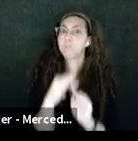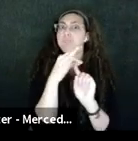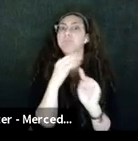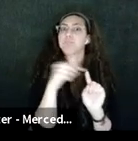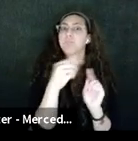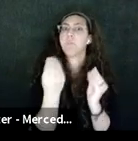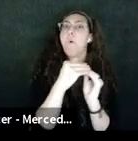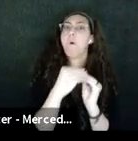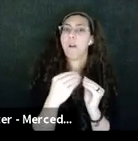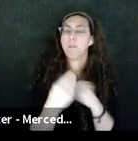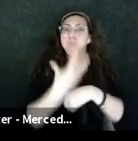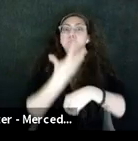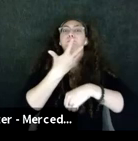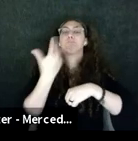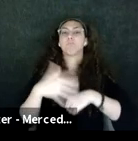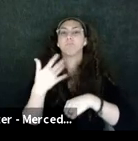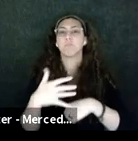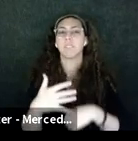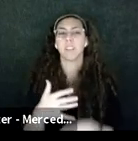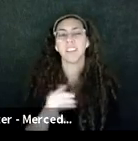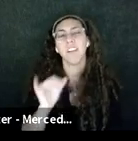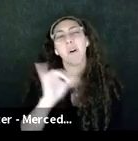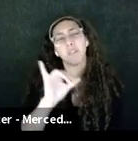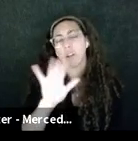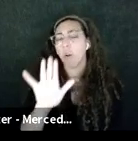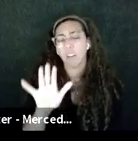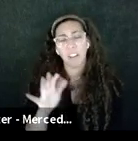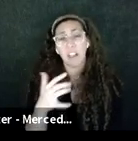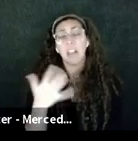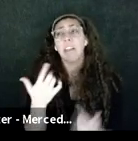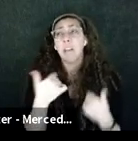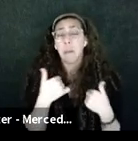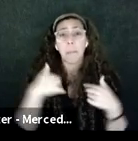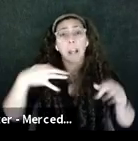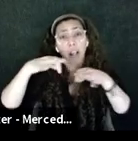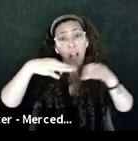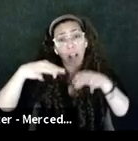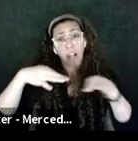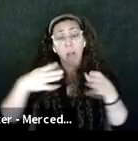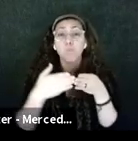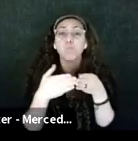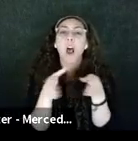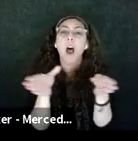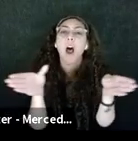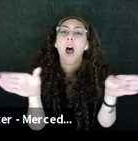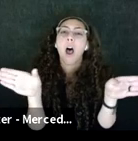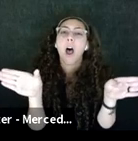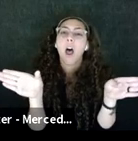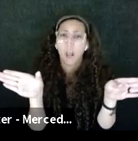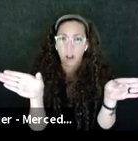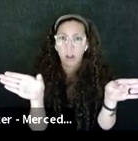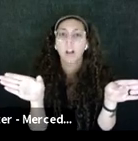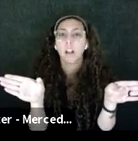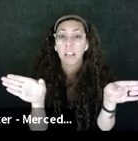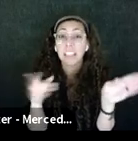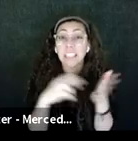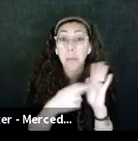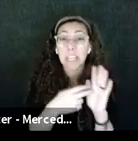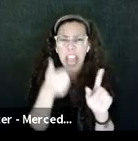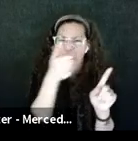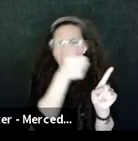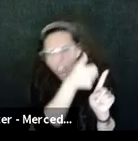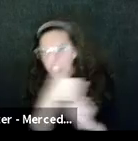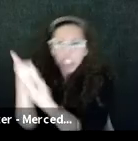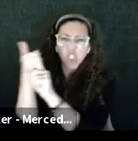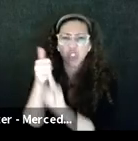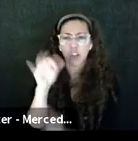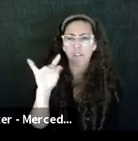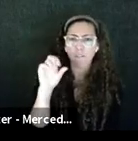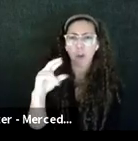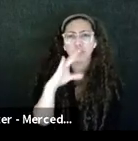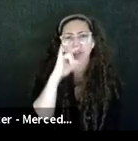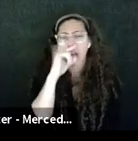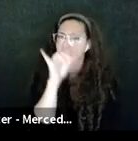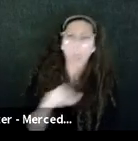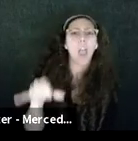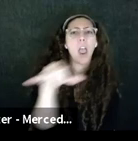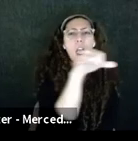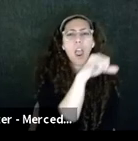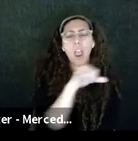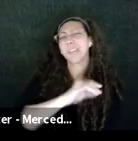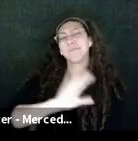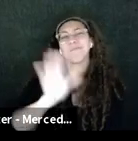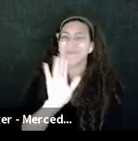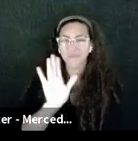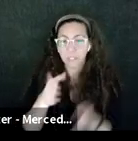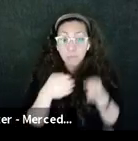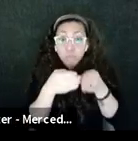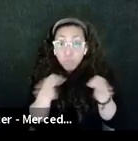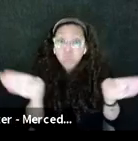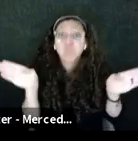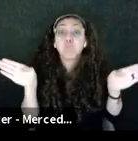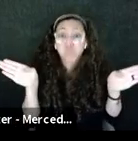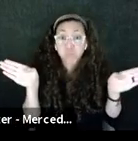Jason Williams: Variation is the norm. So when I talk about these things in generalities. I'm not saying that every foster kid is going to have this impact or every person is going to have this outcome. I'm speaking in generalities.